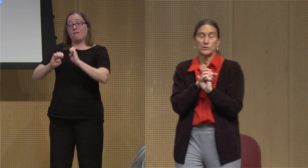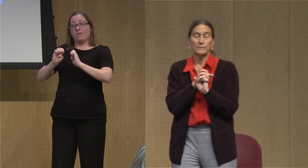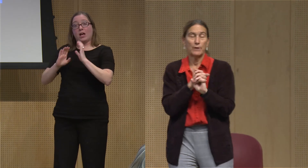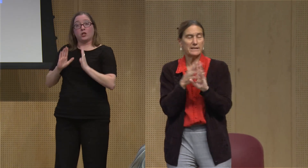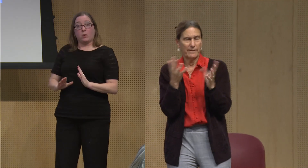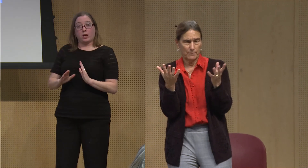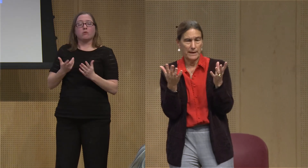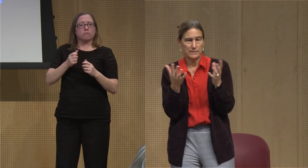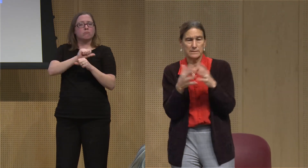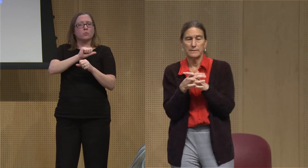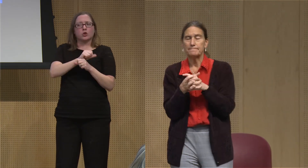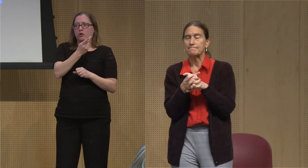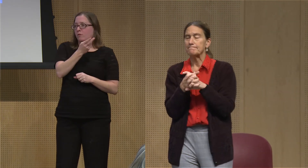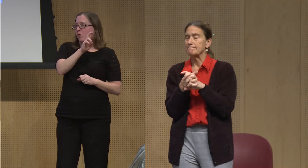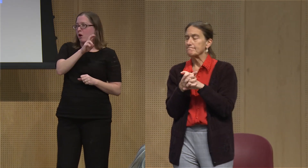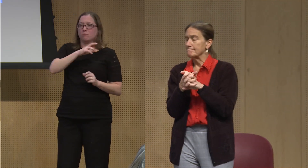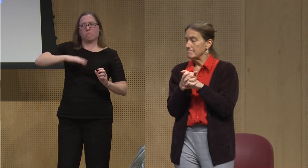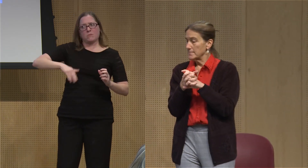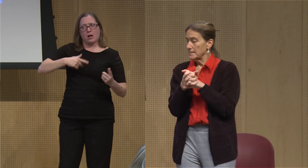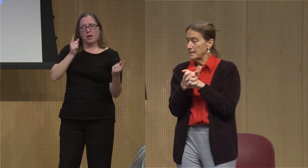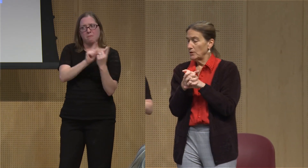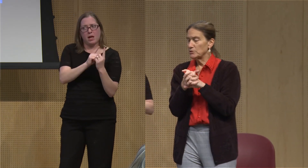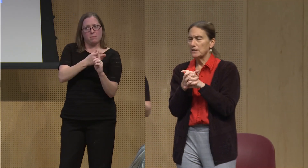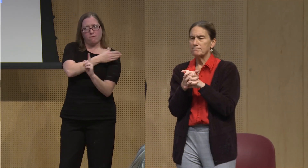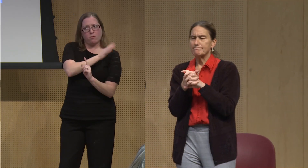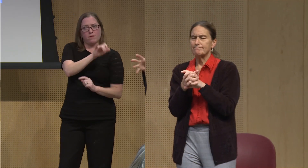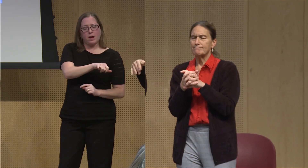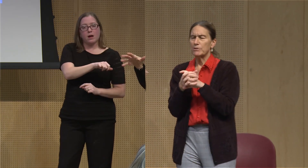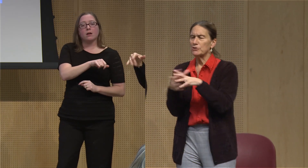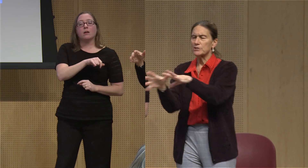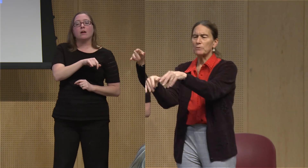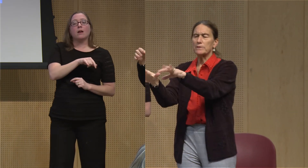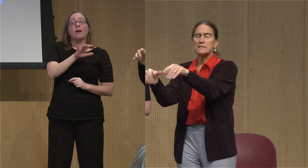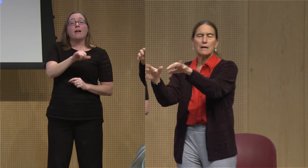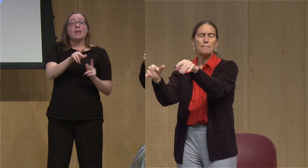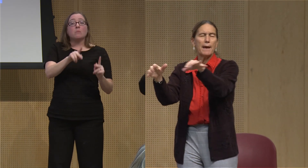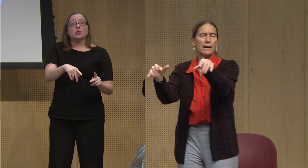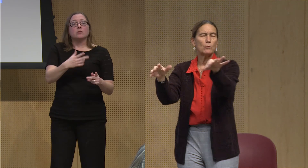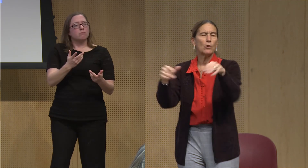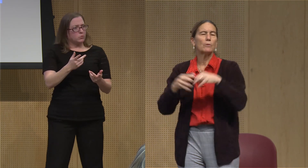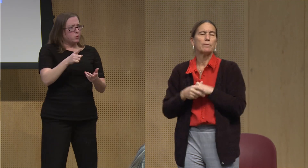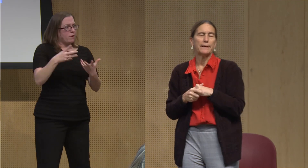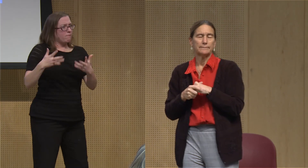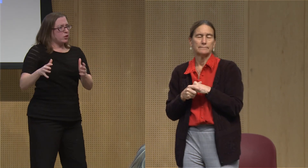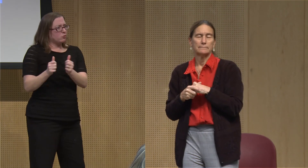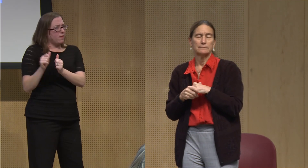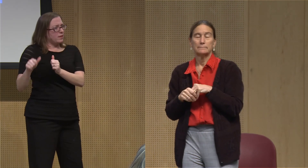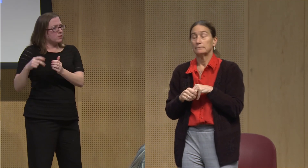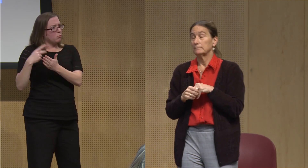WHO I'D NEVER MET AT THE TIME, WHO SAID, "WHEN YOU'RE DONE WITH THIS, COME BACK AND WORK WITH ME."